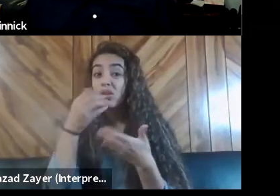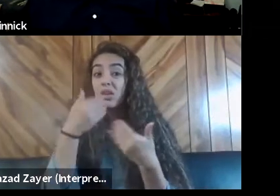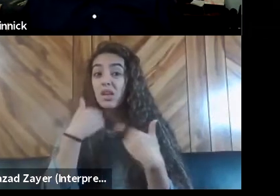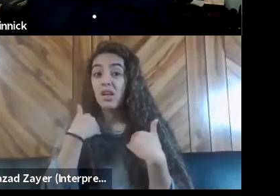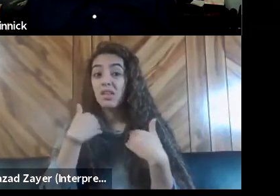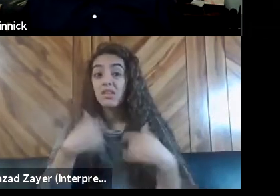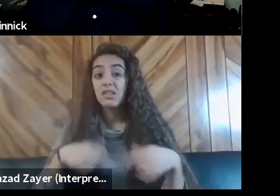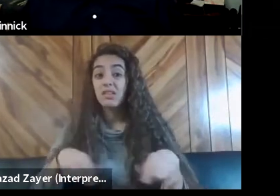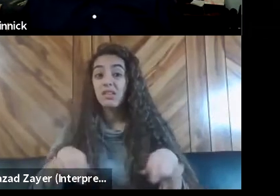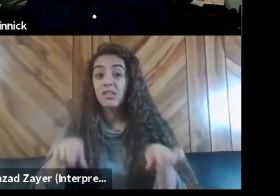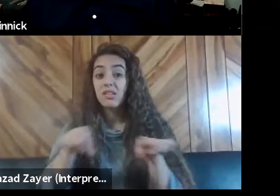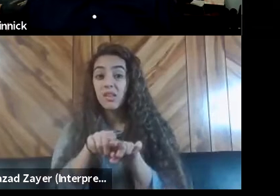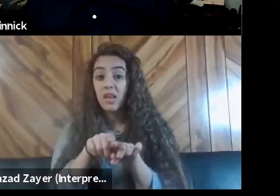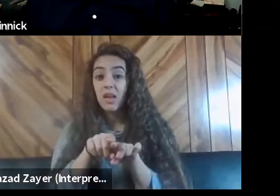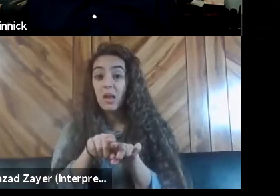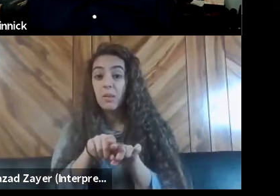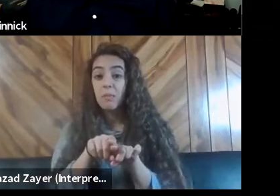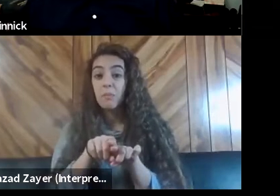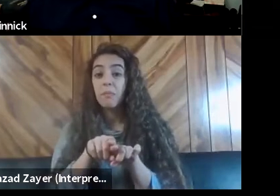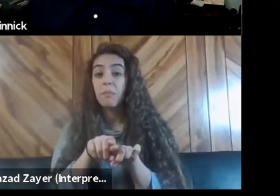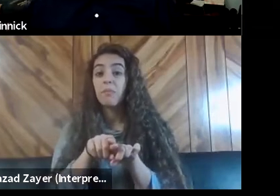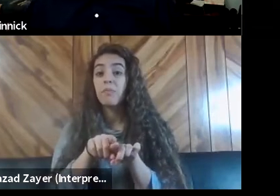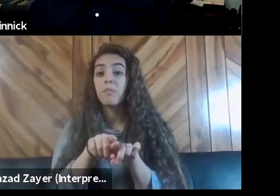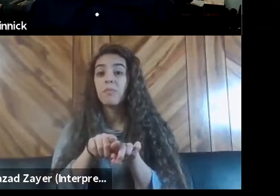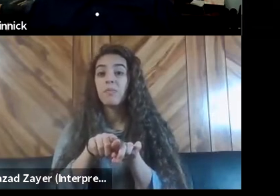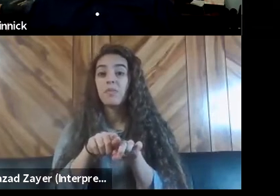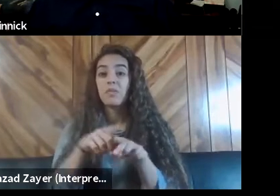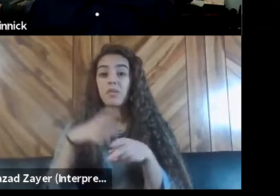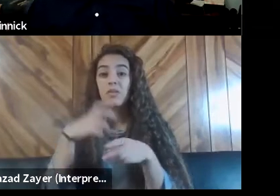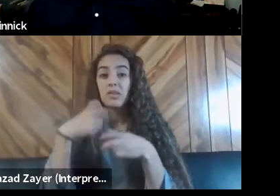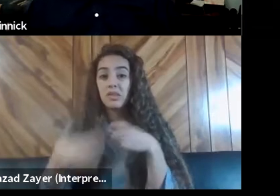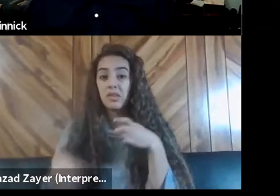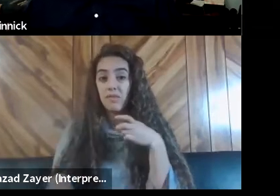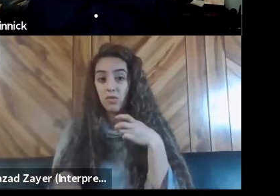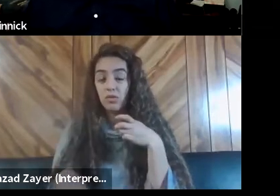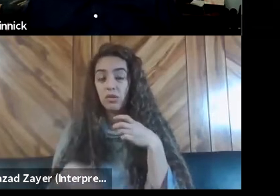he wanted to socialize. And remember, I would say, in